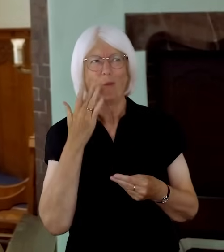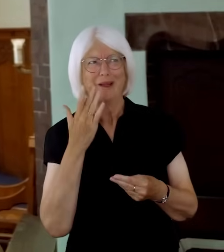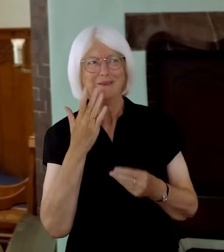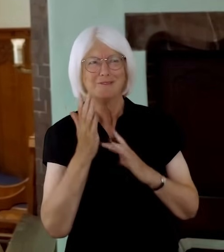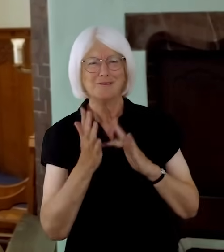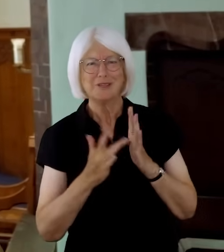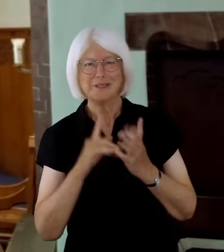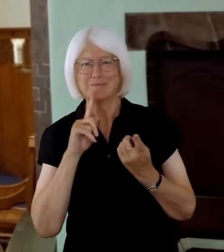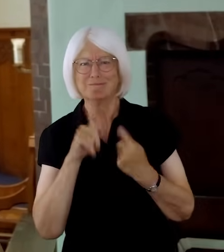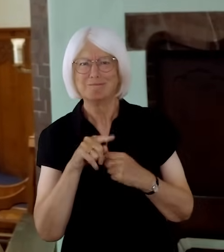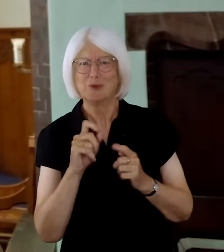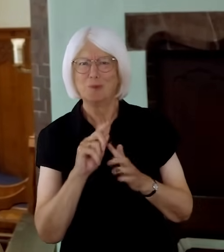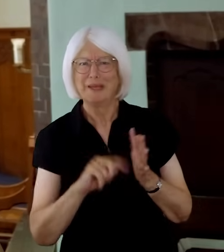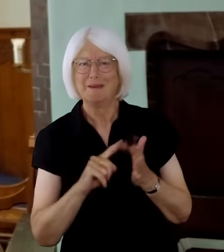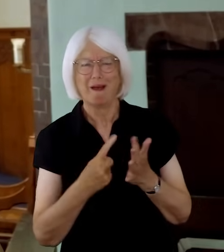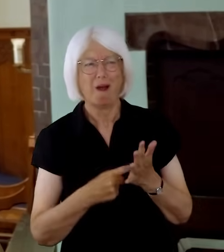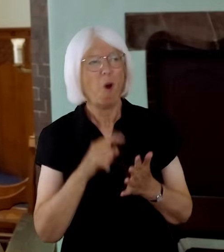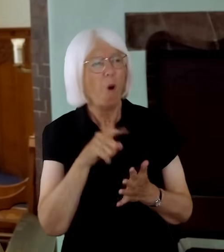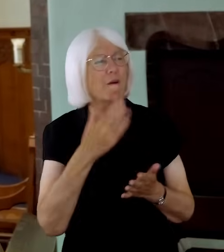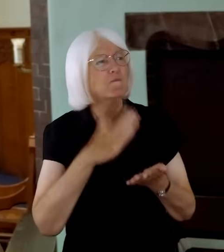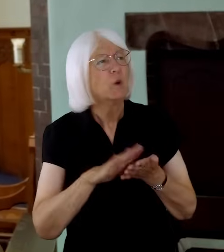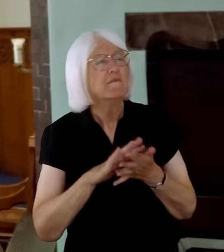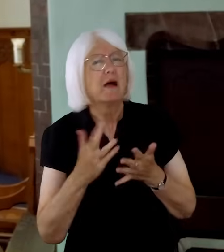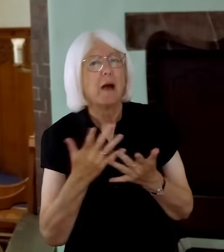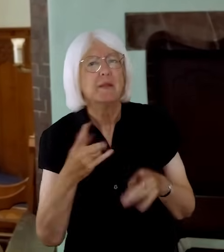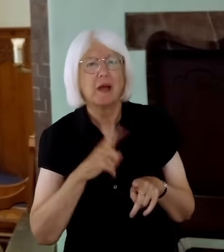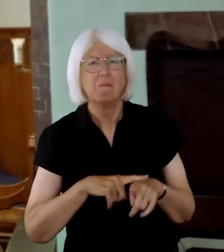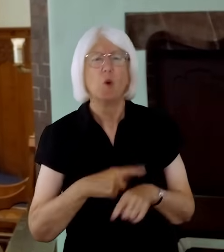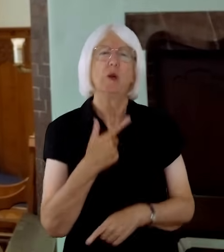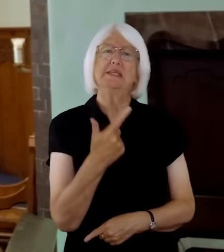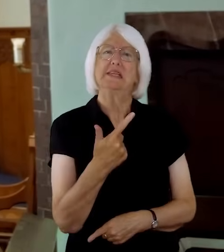not seven times I tell you, but 77 times,